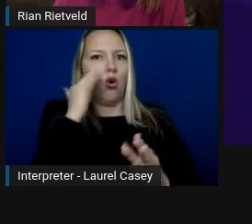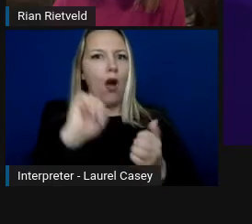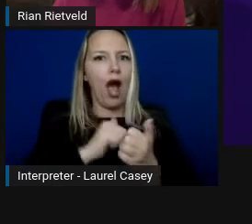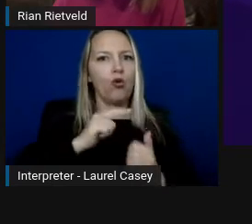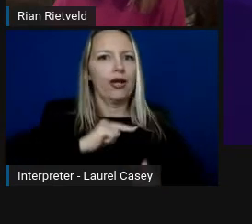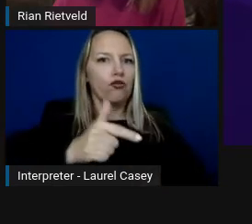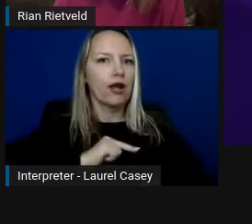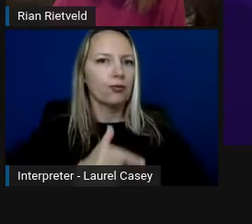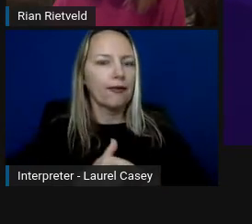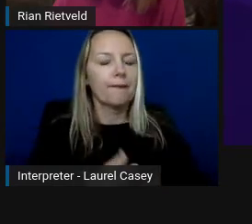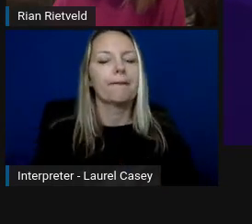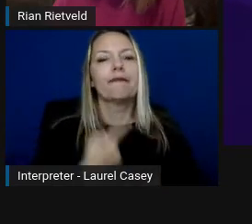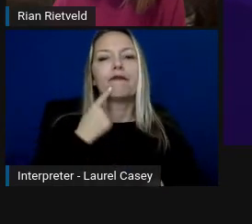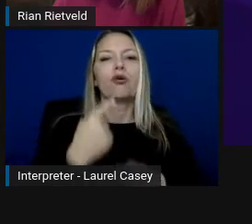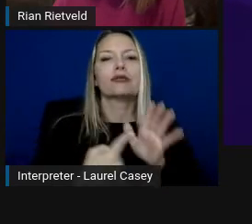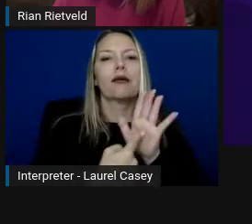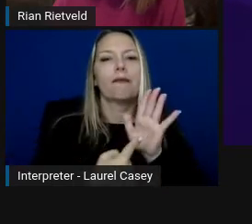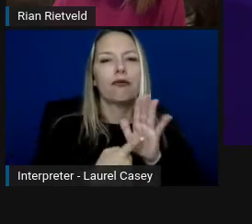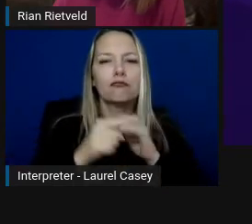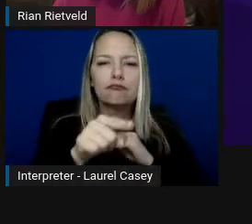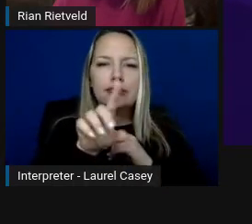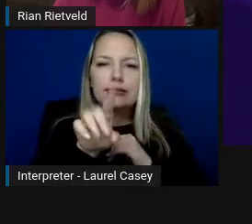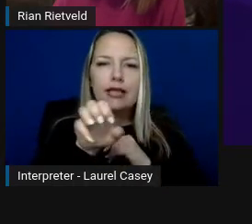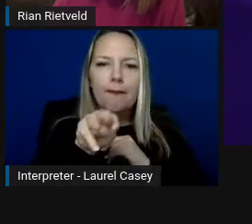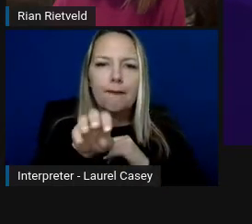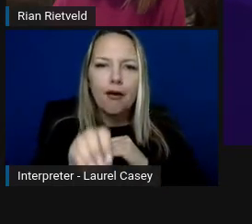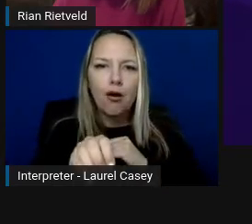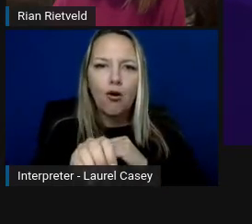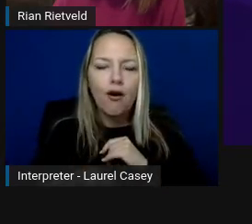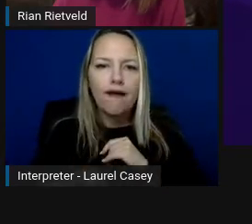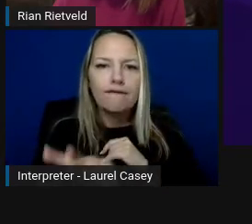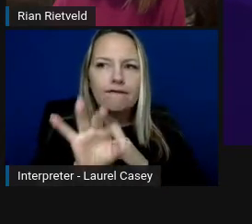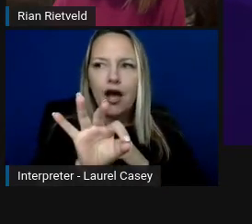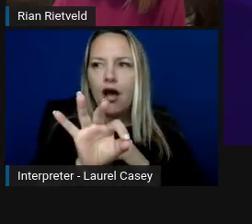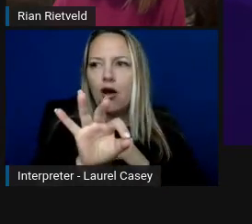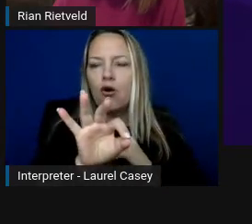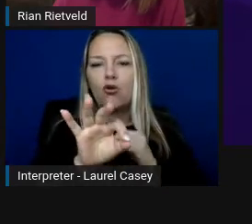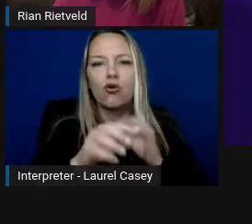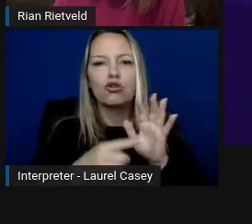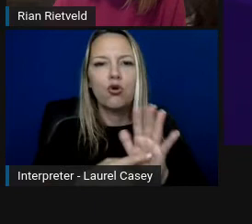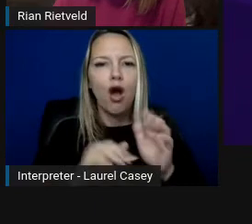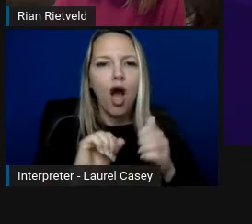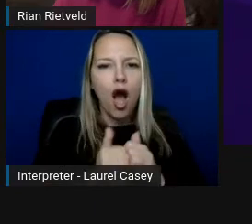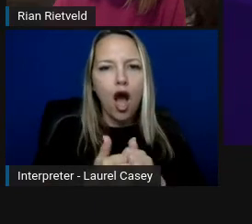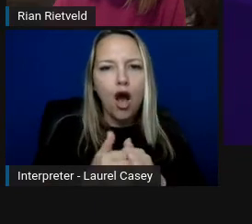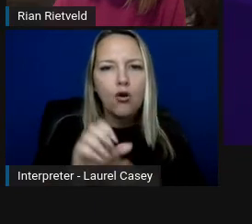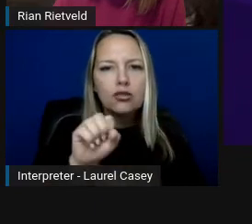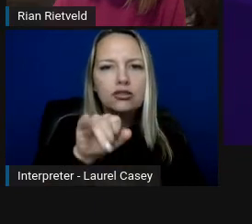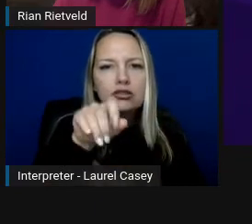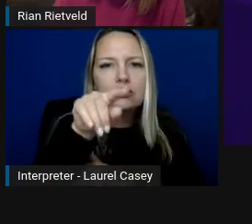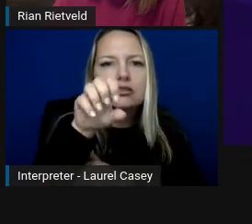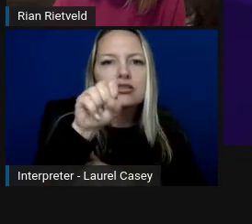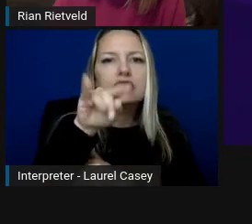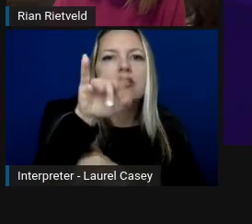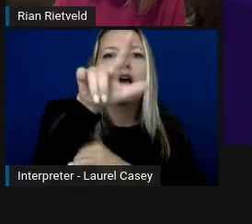For example, this is a demo I found on CodePen that shows how to style radio buttons and checkboxes.